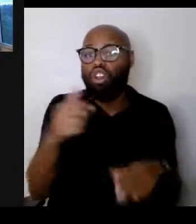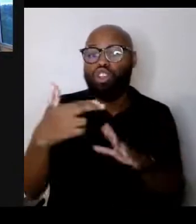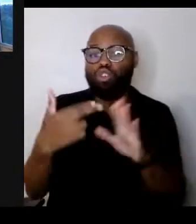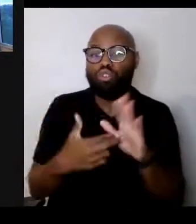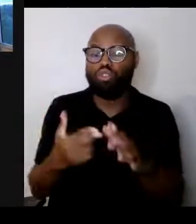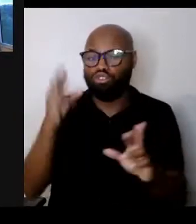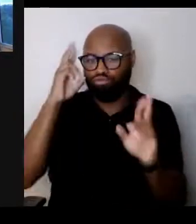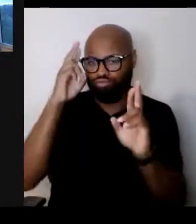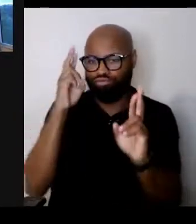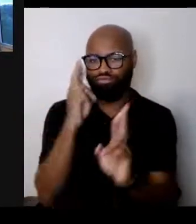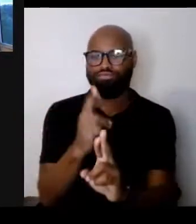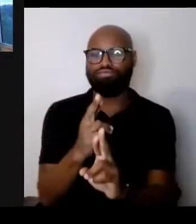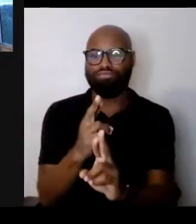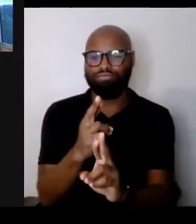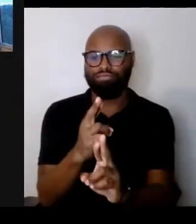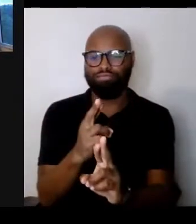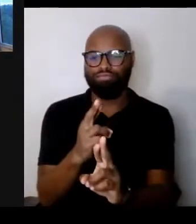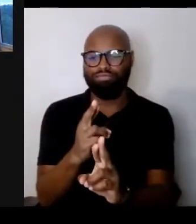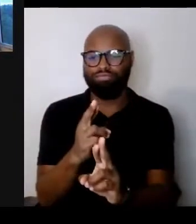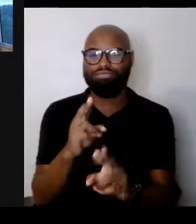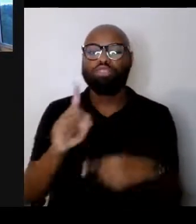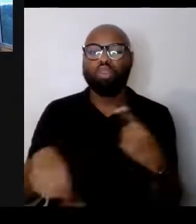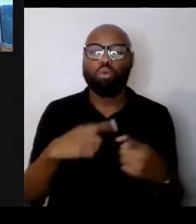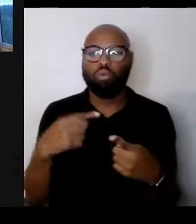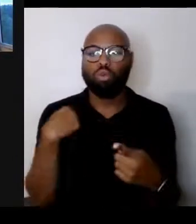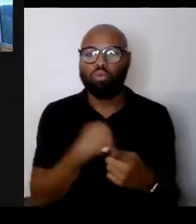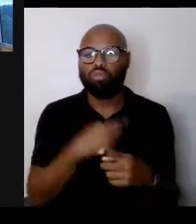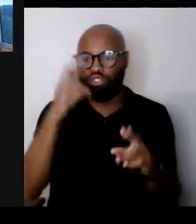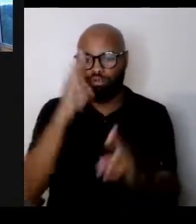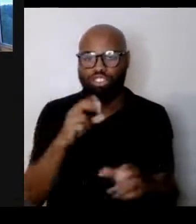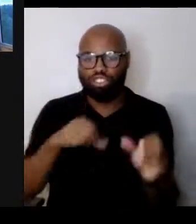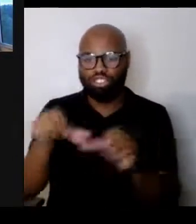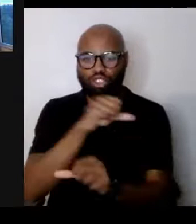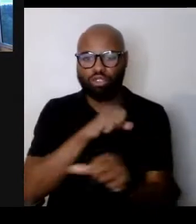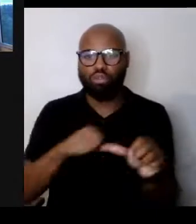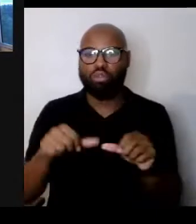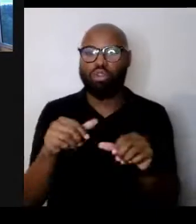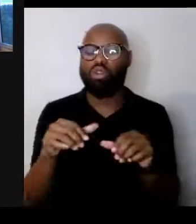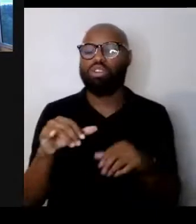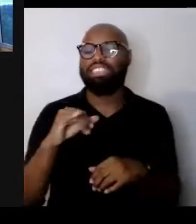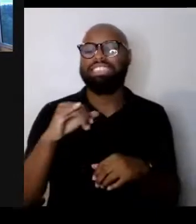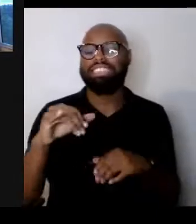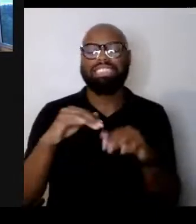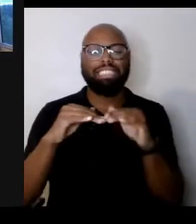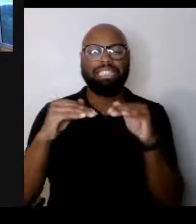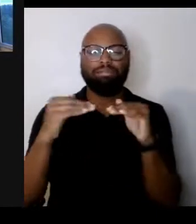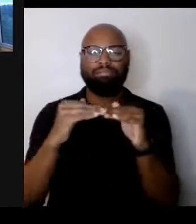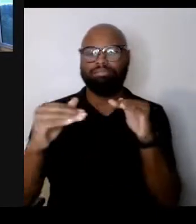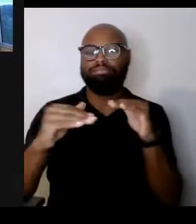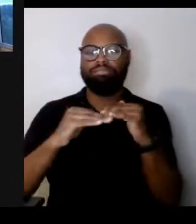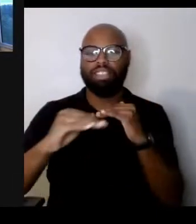Cause when we respect each other, we are on the same level, right? And that is very important to be able